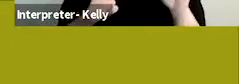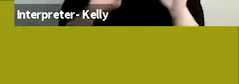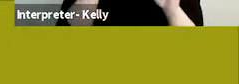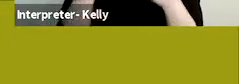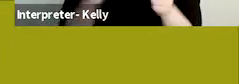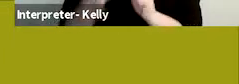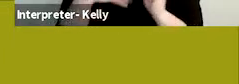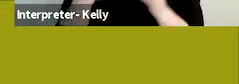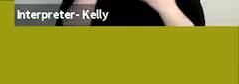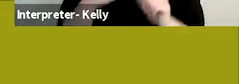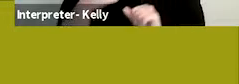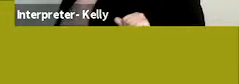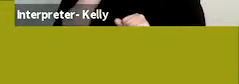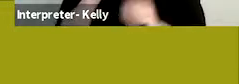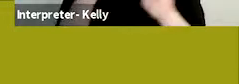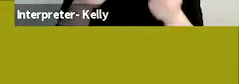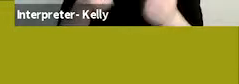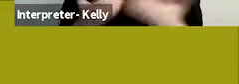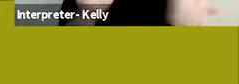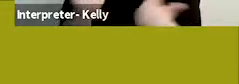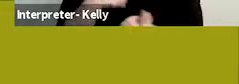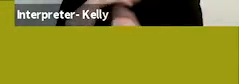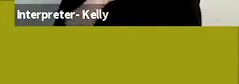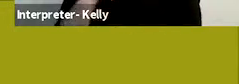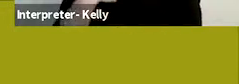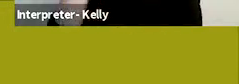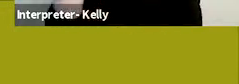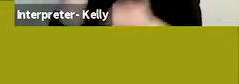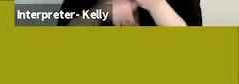to check that. Good. Well, welcome to my presentation. My name is Lynsey Kennedy-Wood